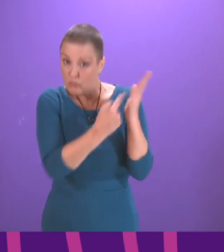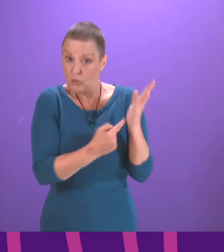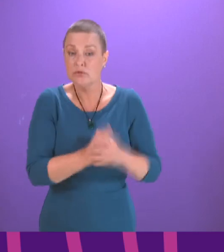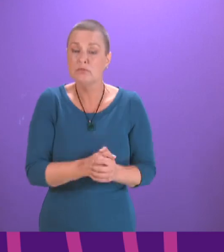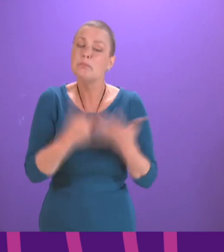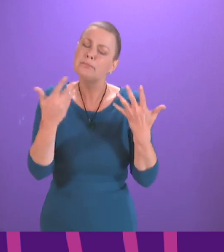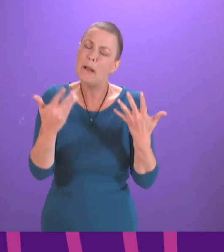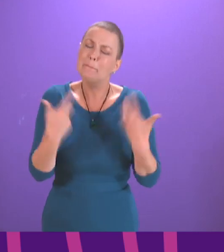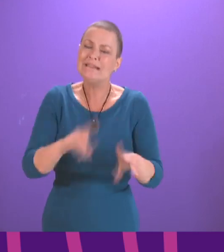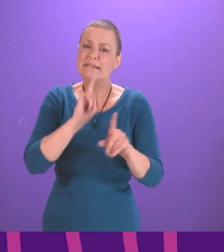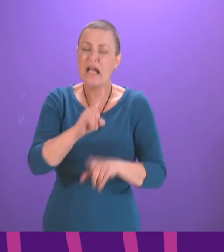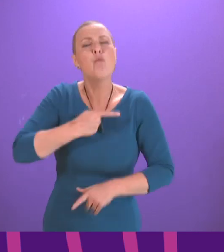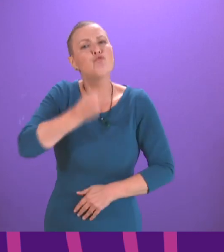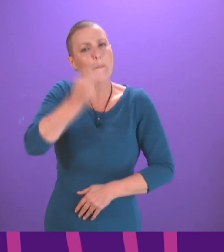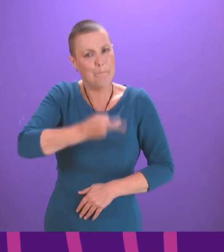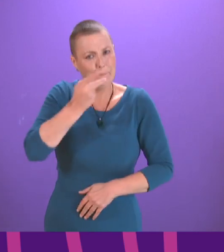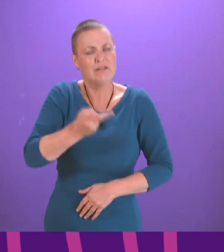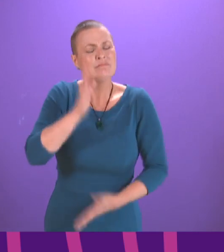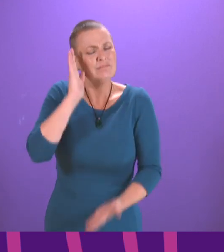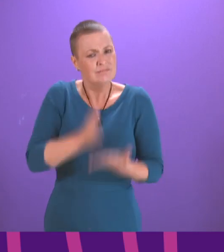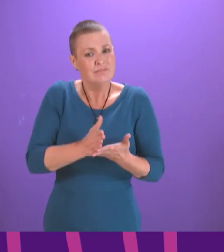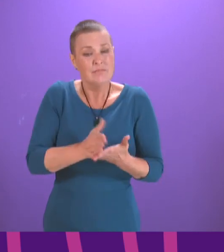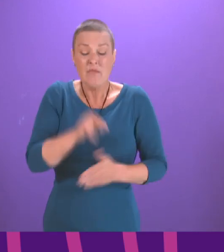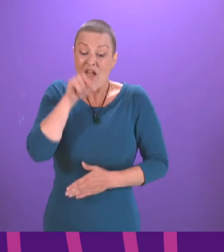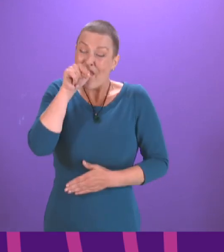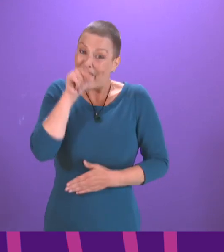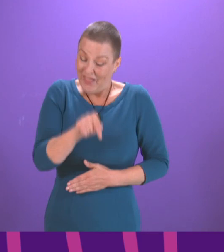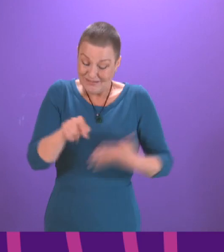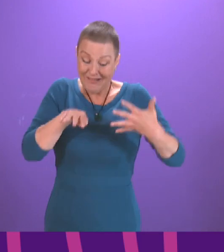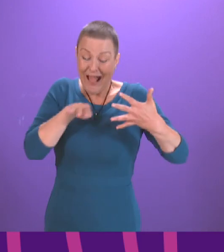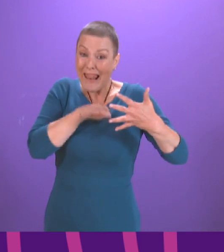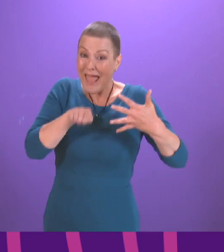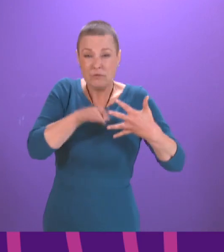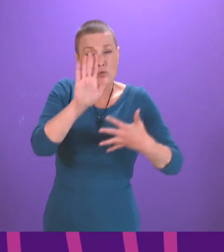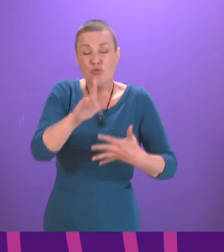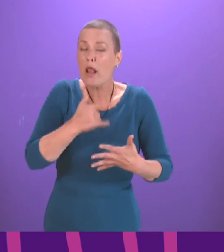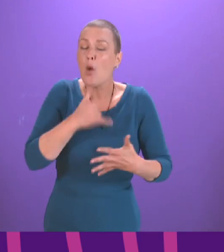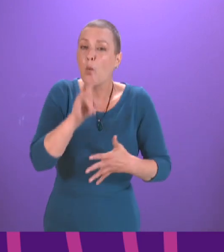repeat that we have deliberately taken a cautious approach right now. That is, first, because